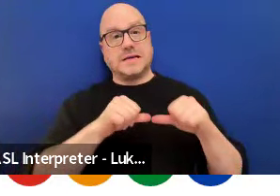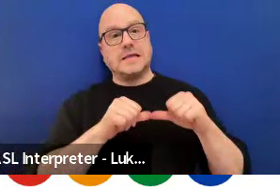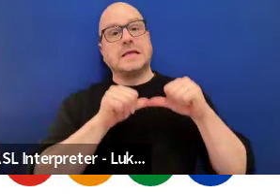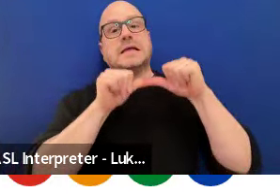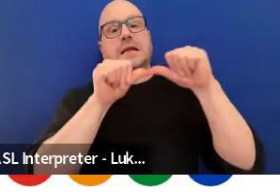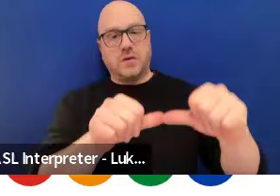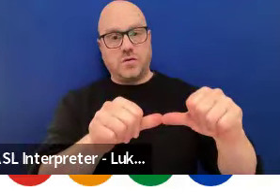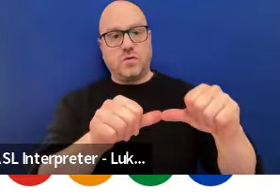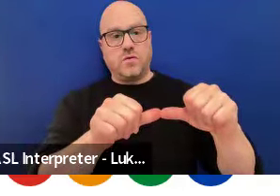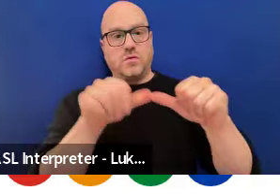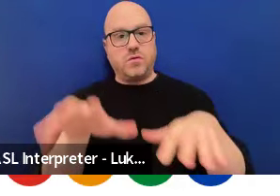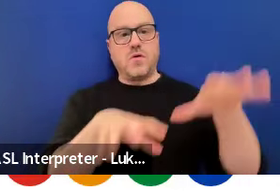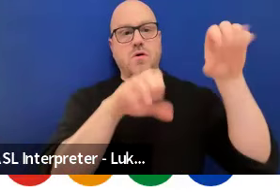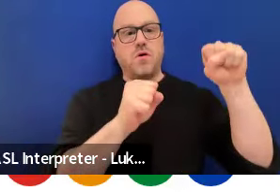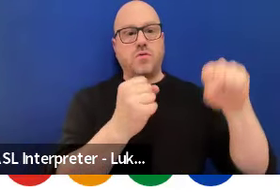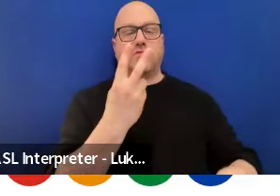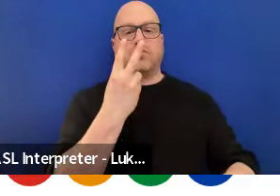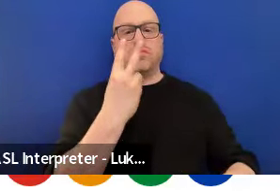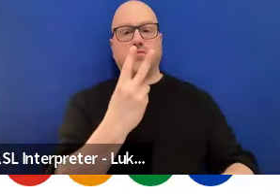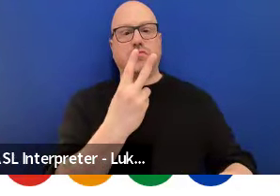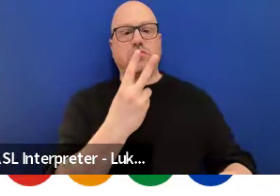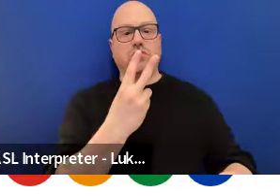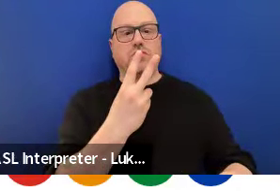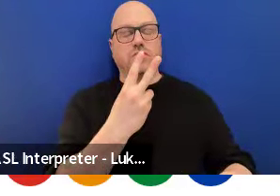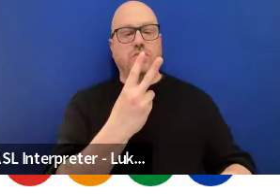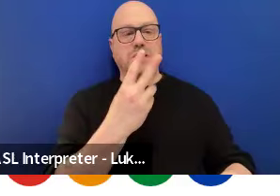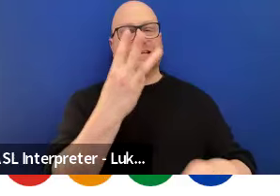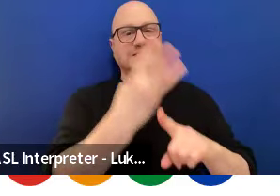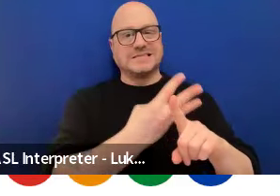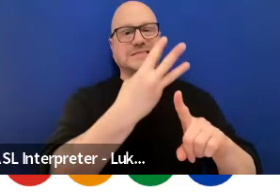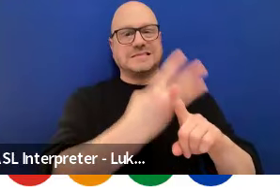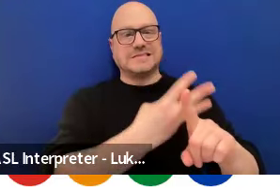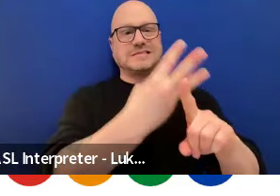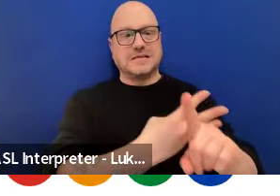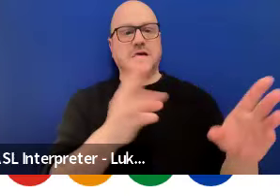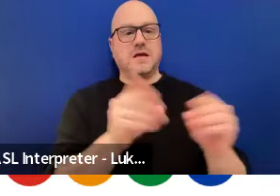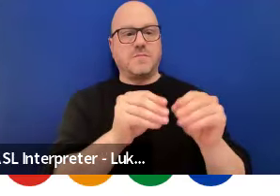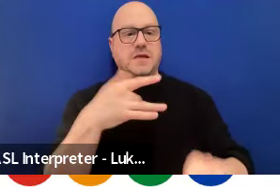AS PART OF THAT AGREEMENT, WE COMMITTED TO CONTINUING ON HOSTING